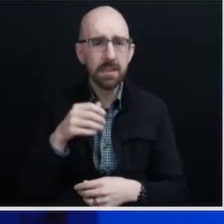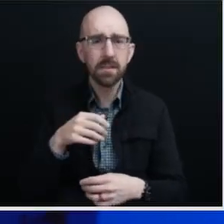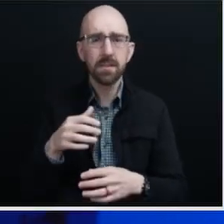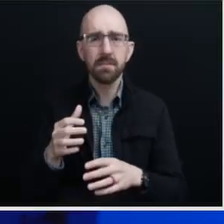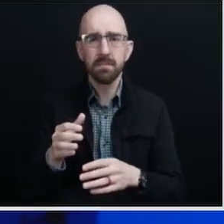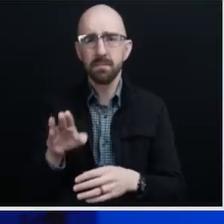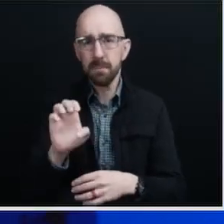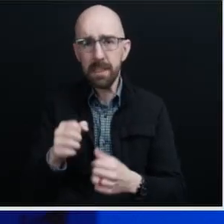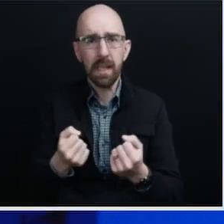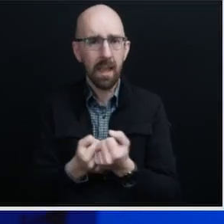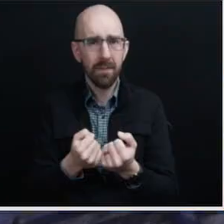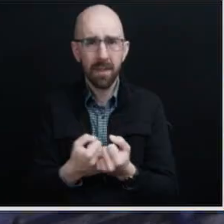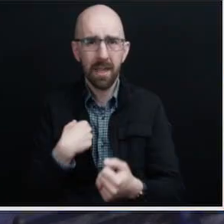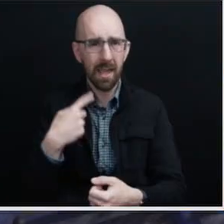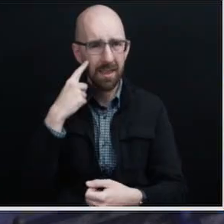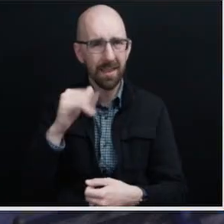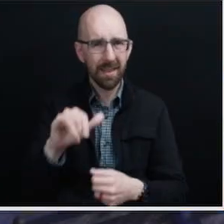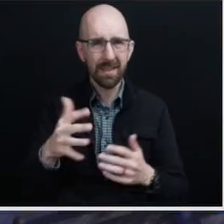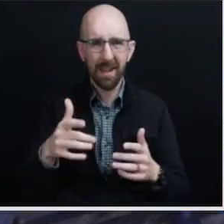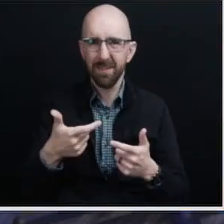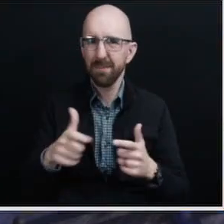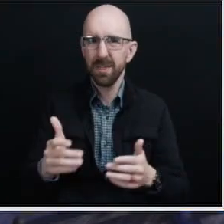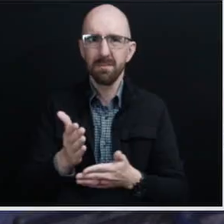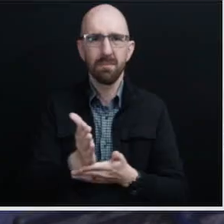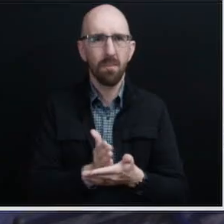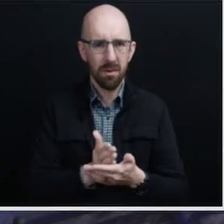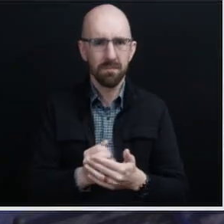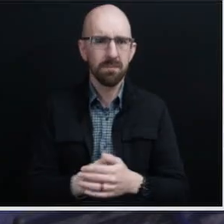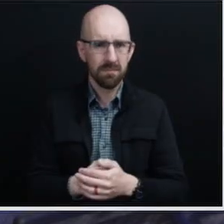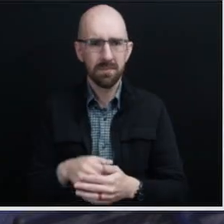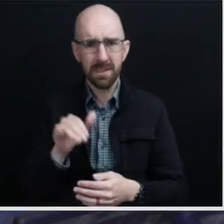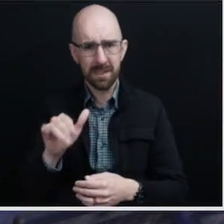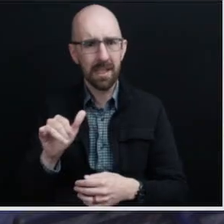I think that's that's kind of the biggest part. I think that sounds that sounds about right. You're